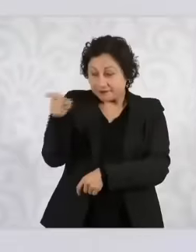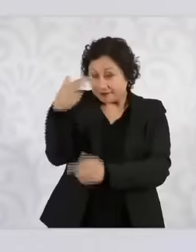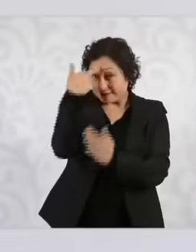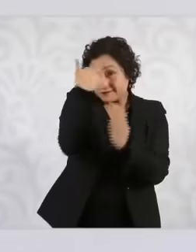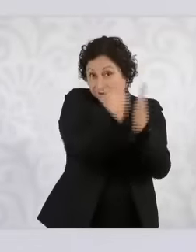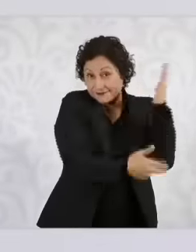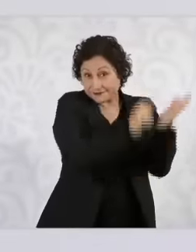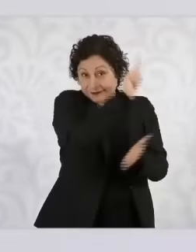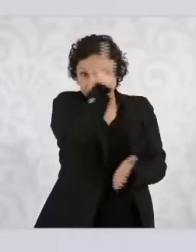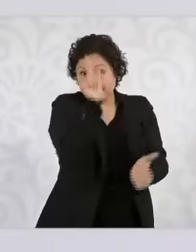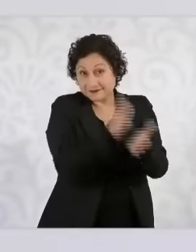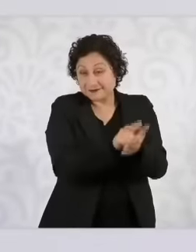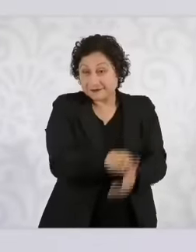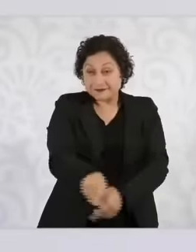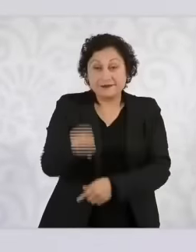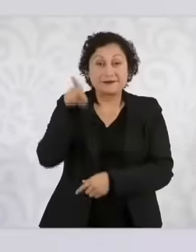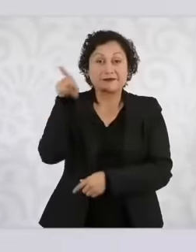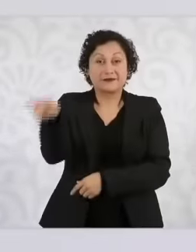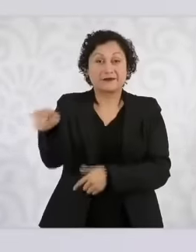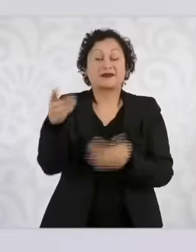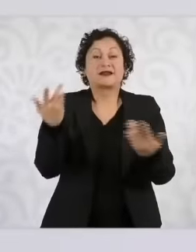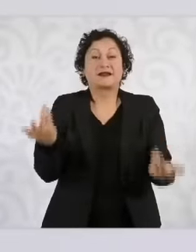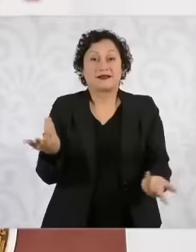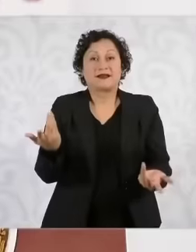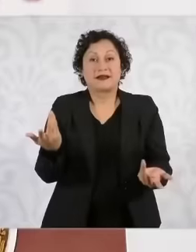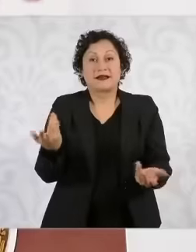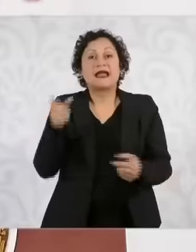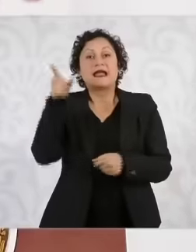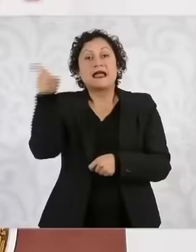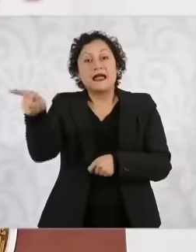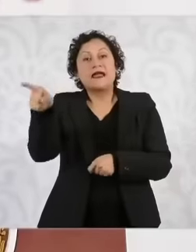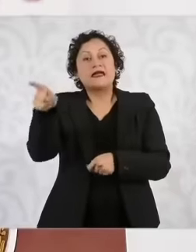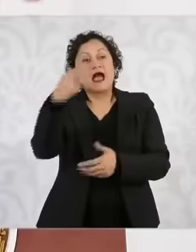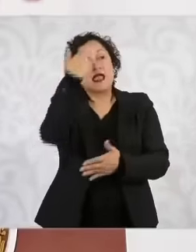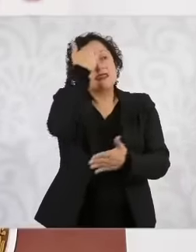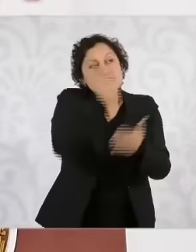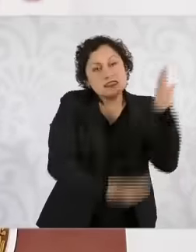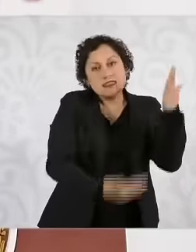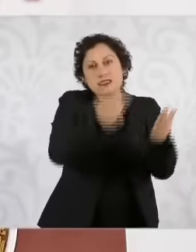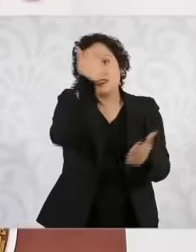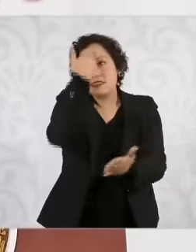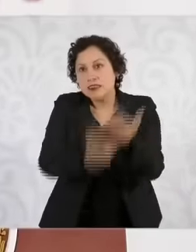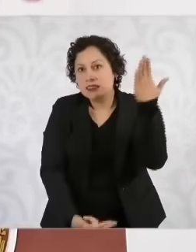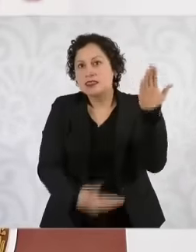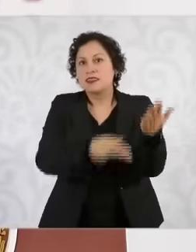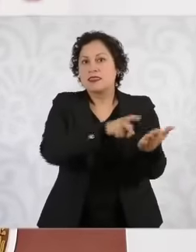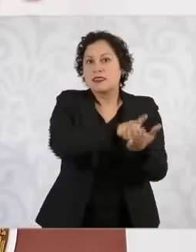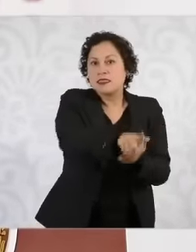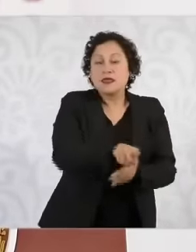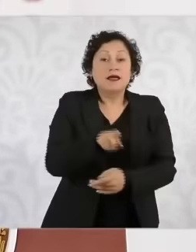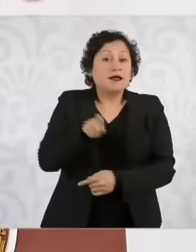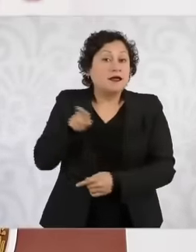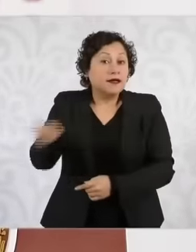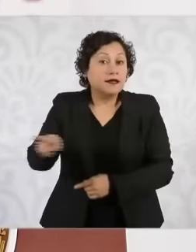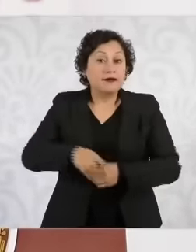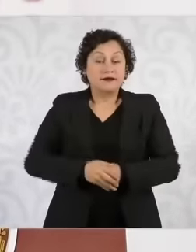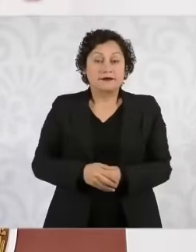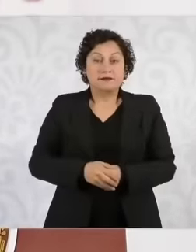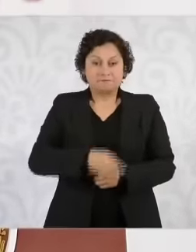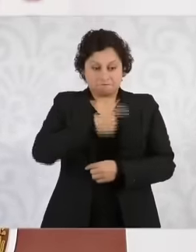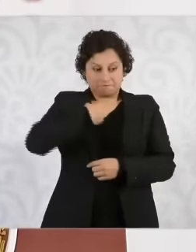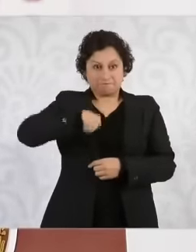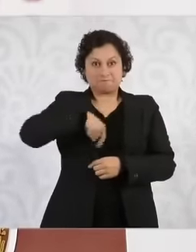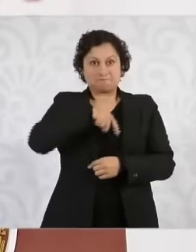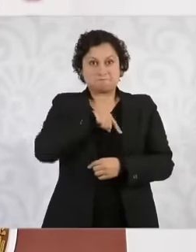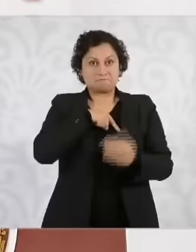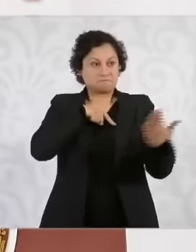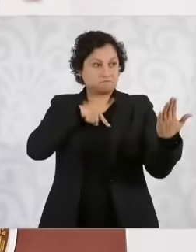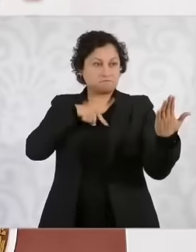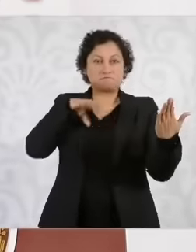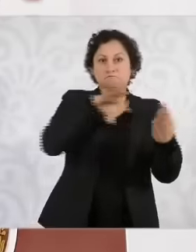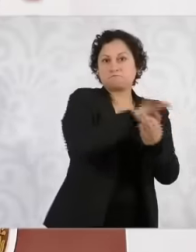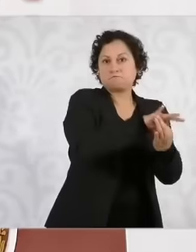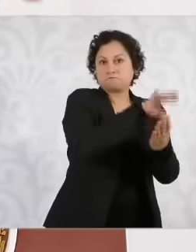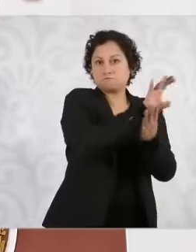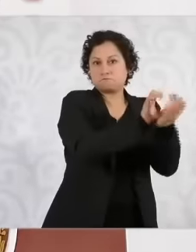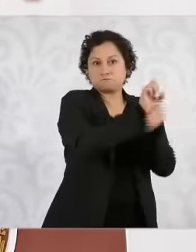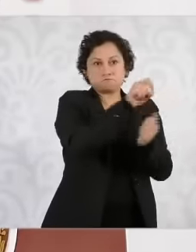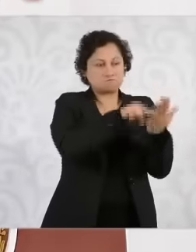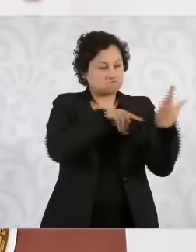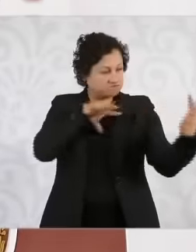is violating the rule of law is she We are following the Constitution and